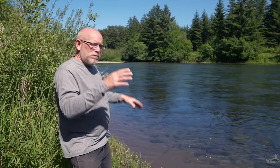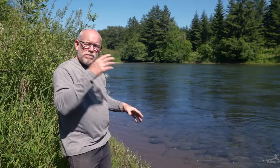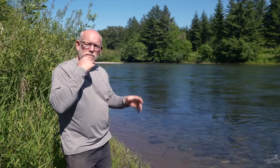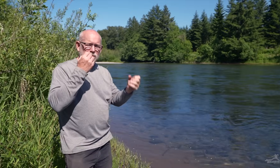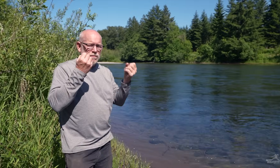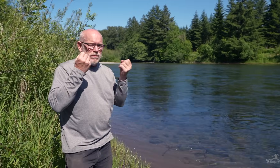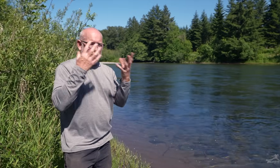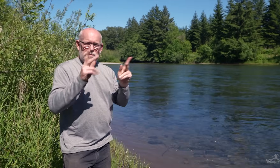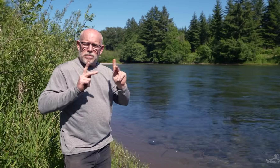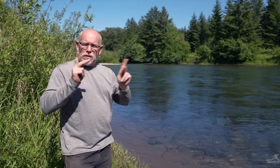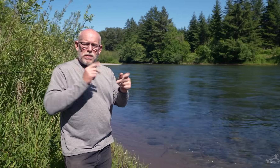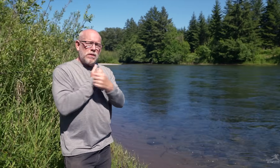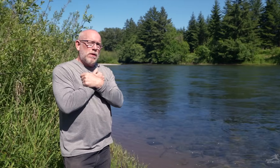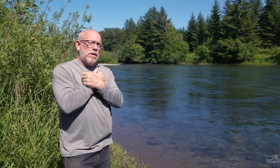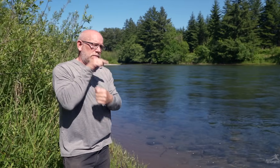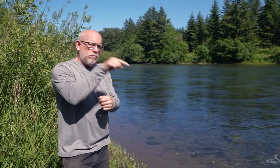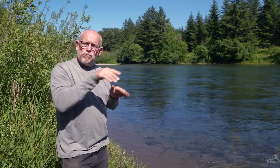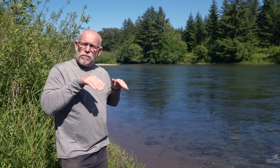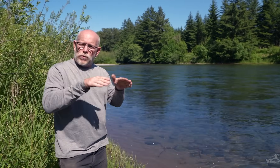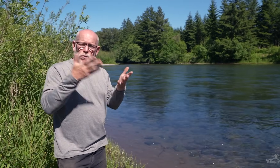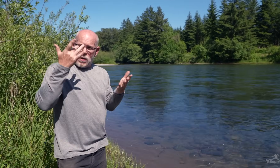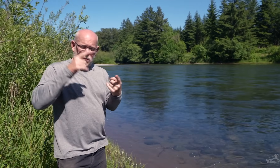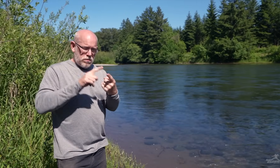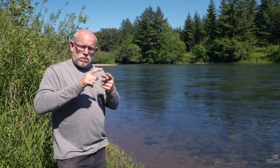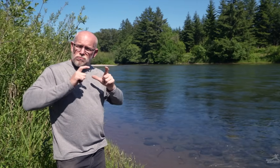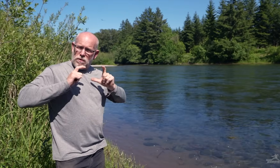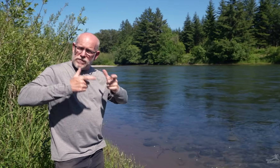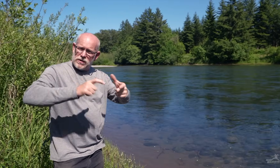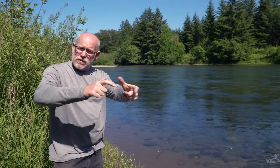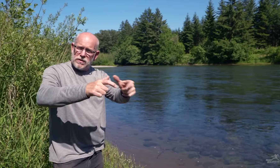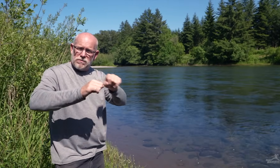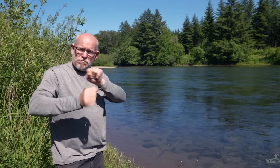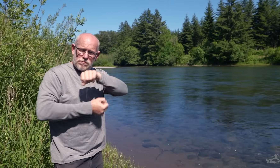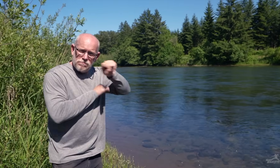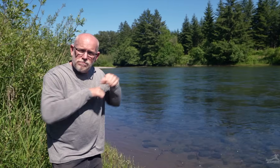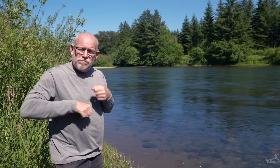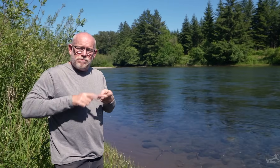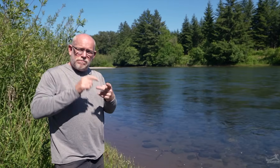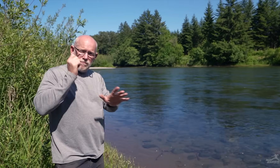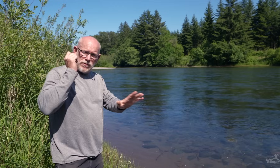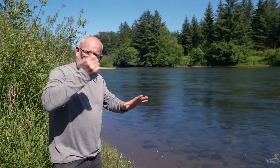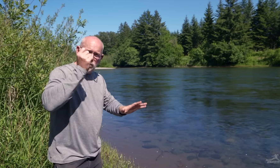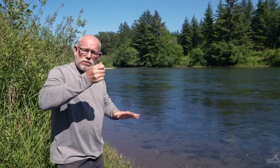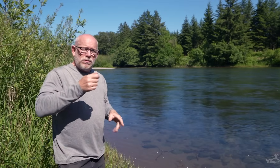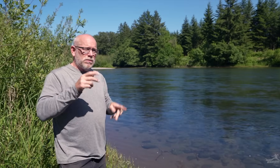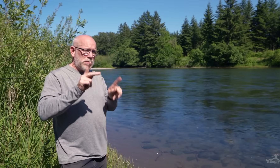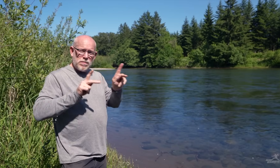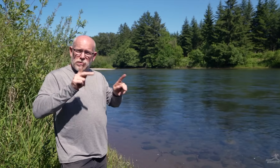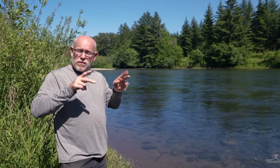Many people love coming here. Why? You can do river tubing, kayaking, and fishing.